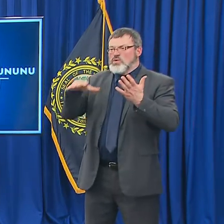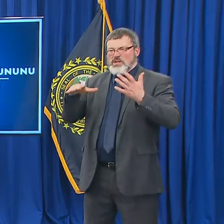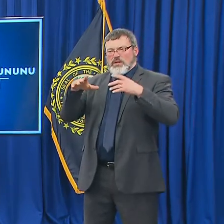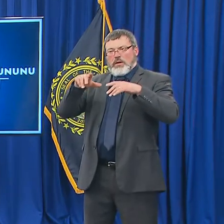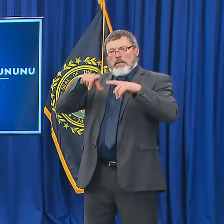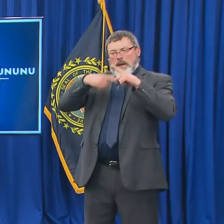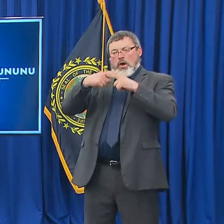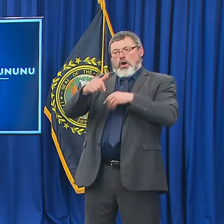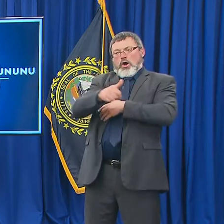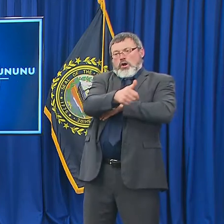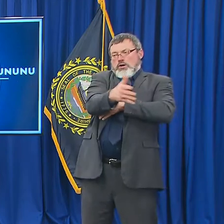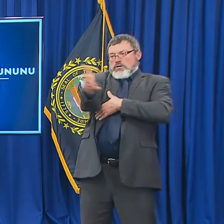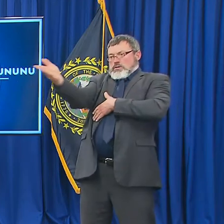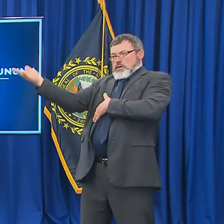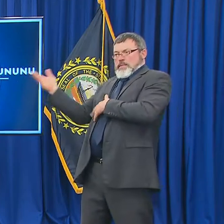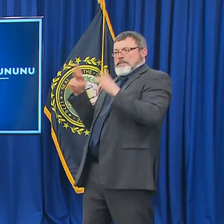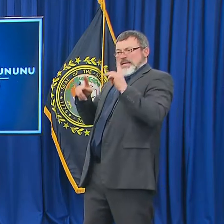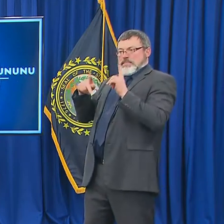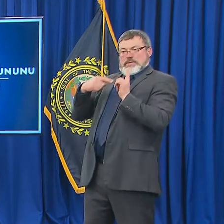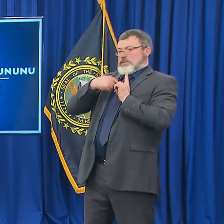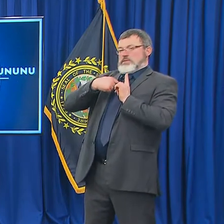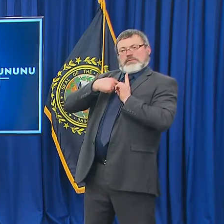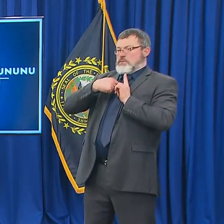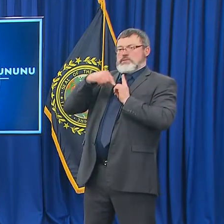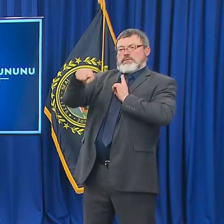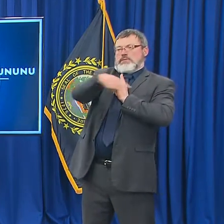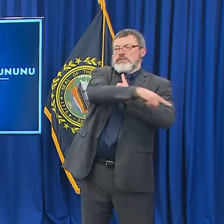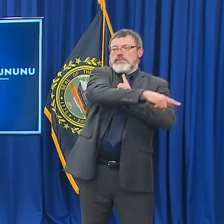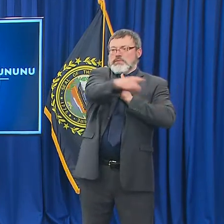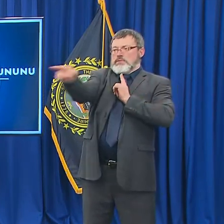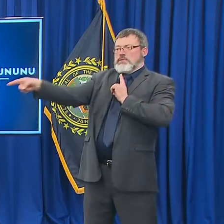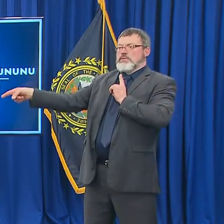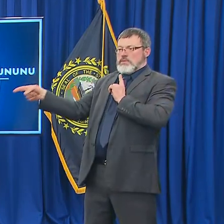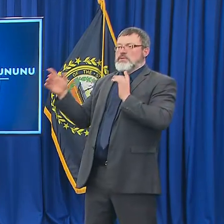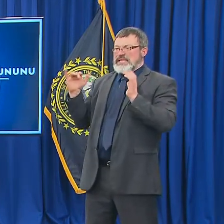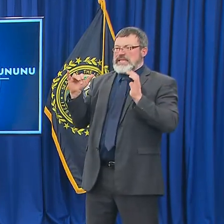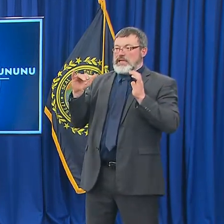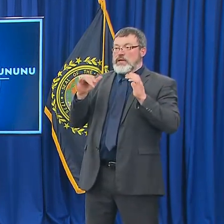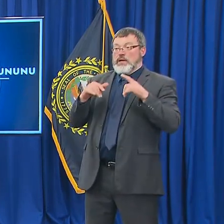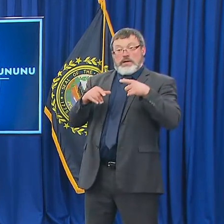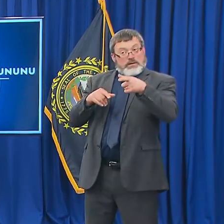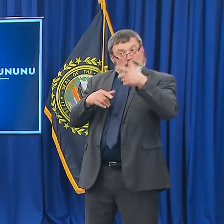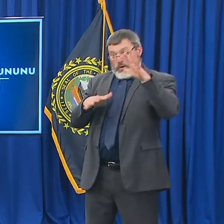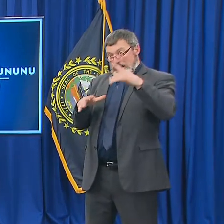But that you're speaking of at the courthouse in Manchester has been offered a bed every single individual has offered